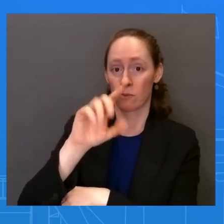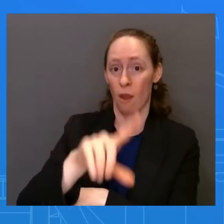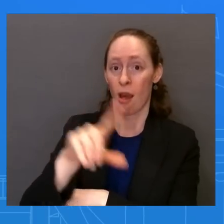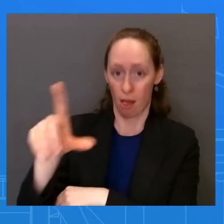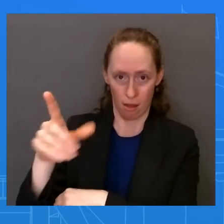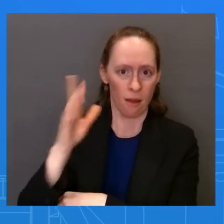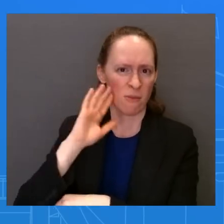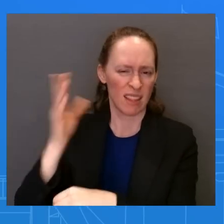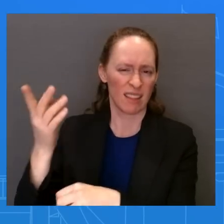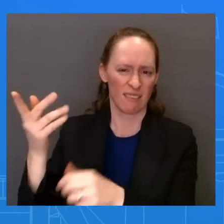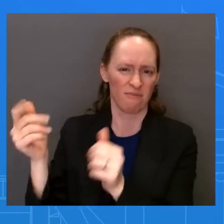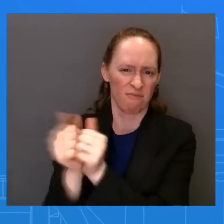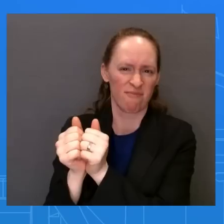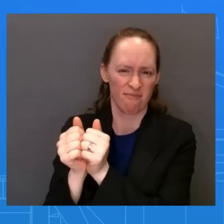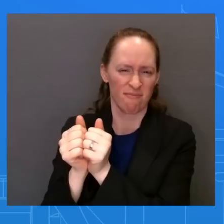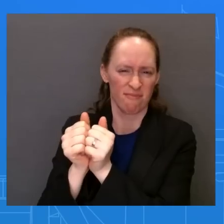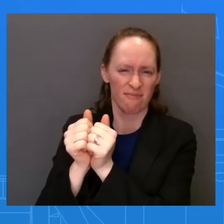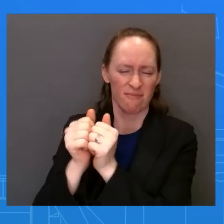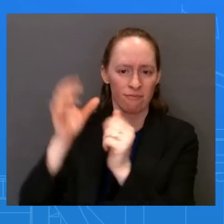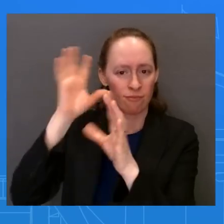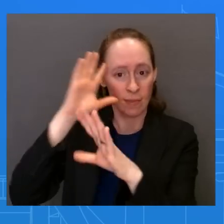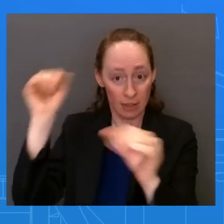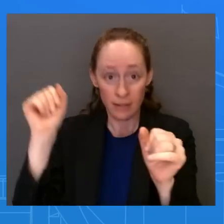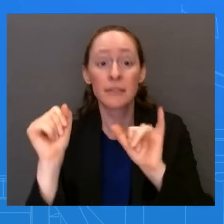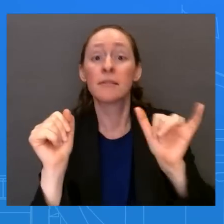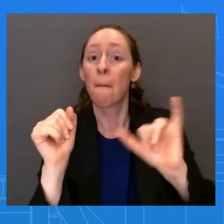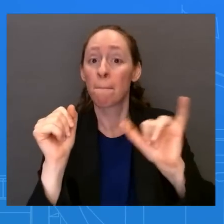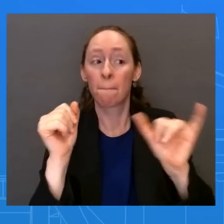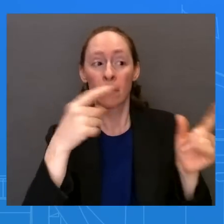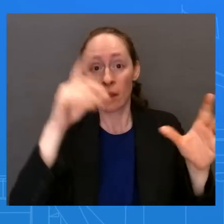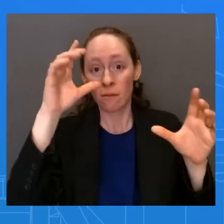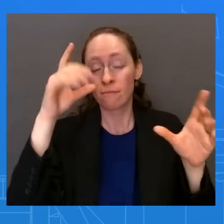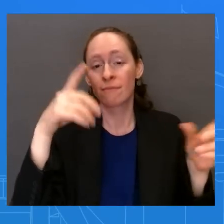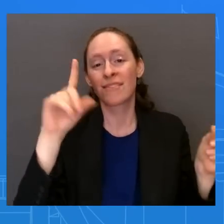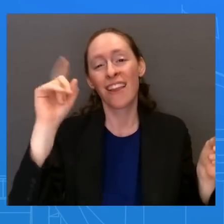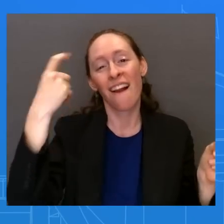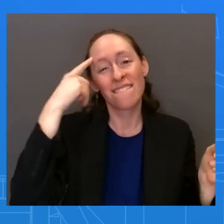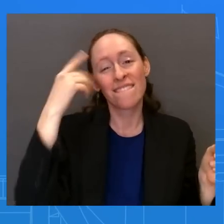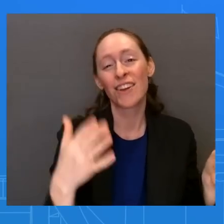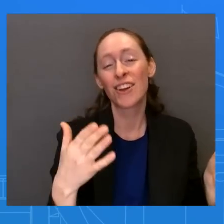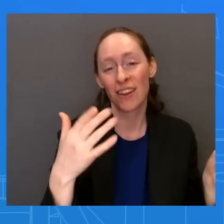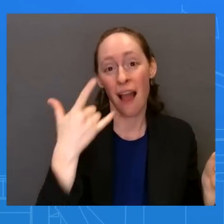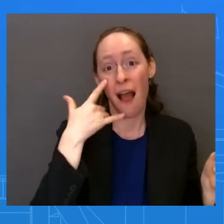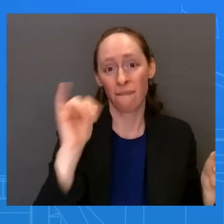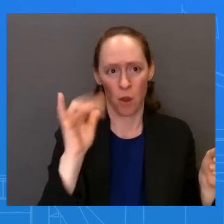The President has been closely monitoring the situation in California over the past several weeks